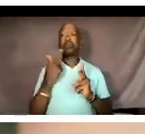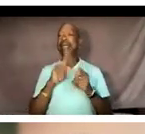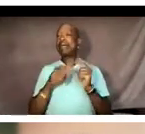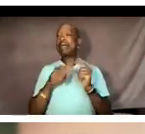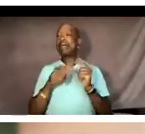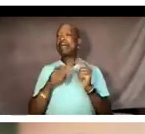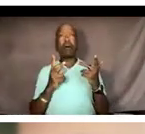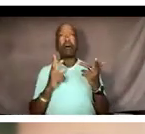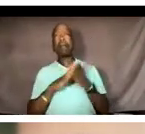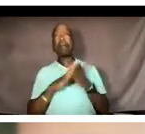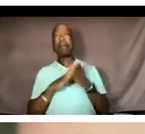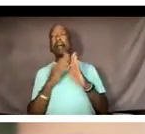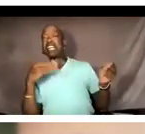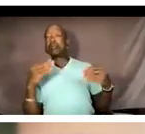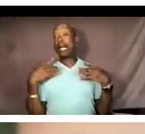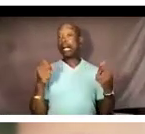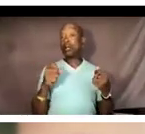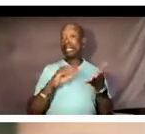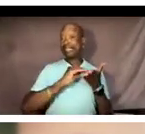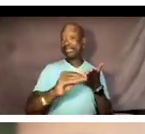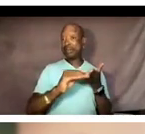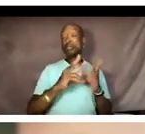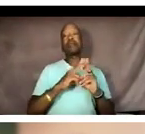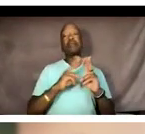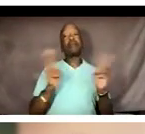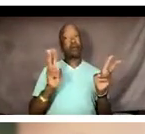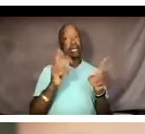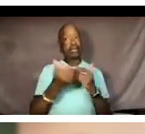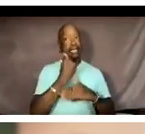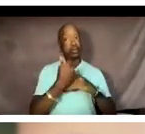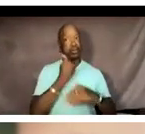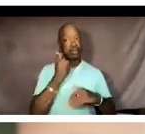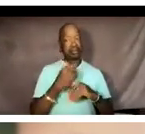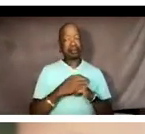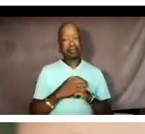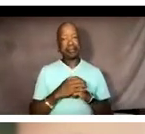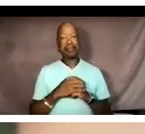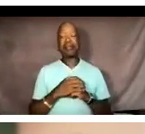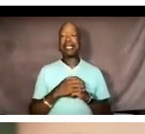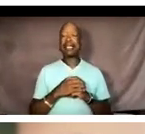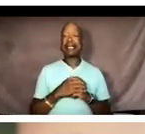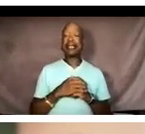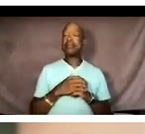actually very dangerous in terms of like and just so many things in terms of like inequality and